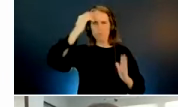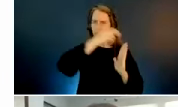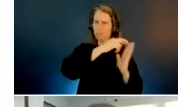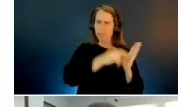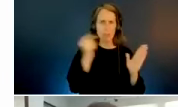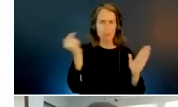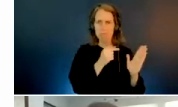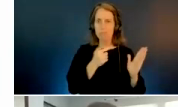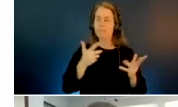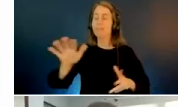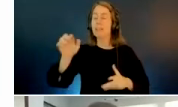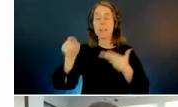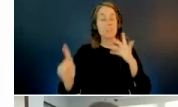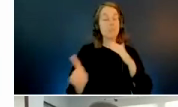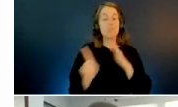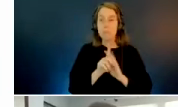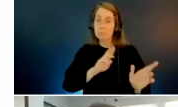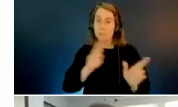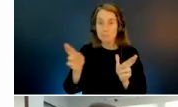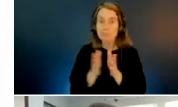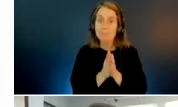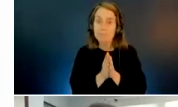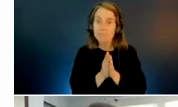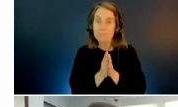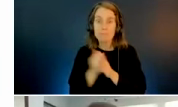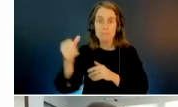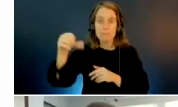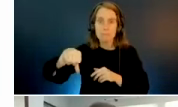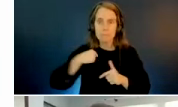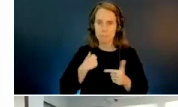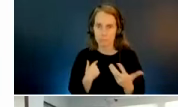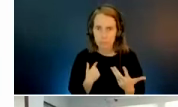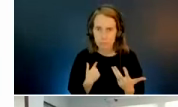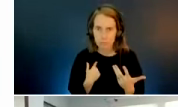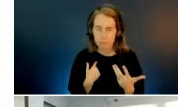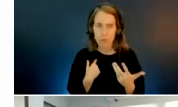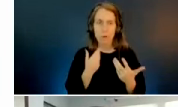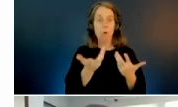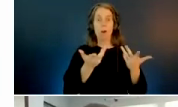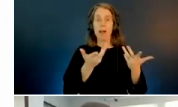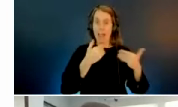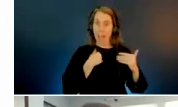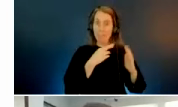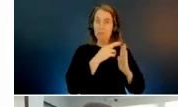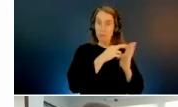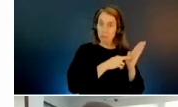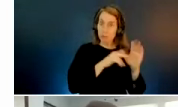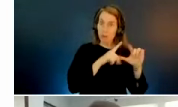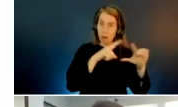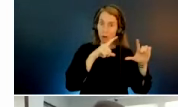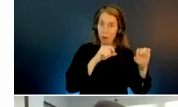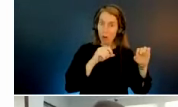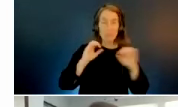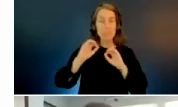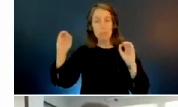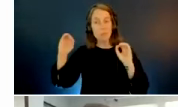card but i was not able to get an id um that is satisfactory to the the um staff at the location